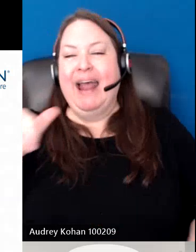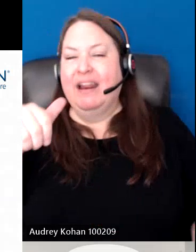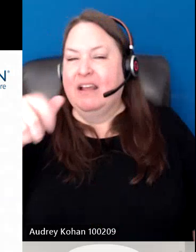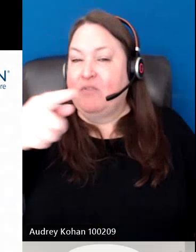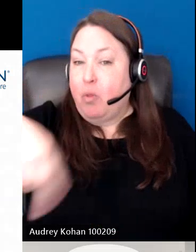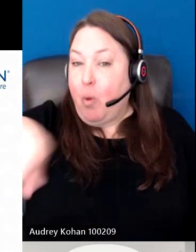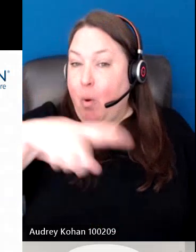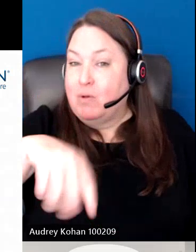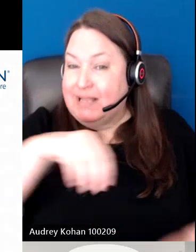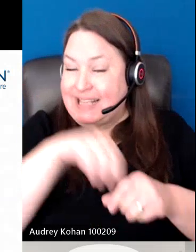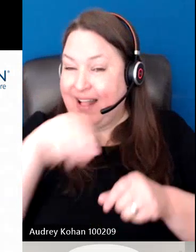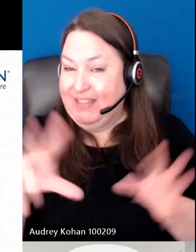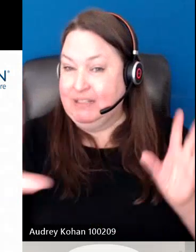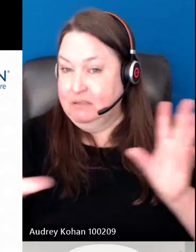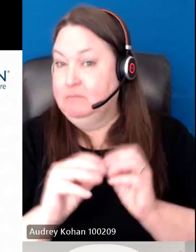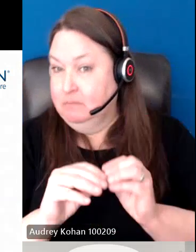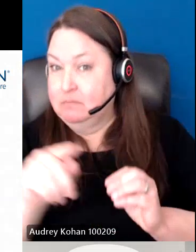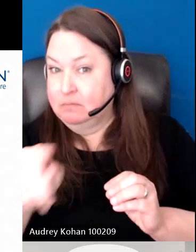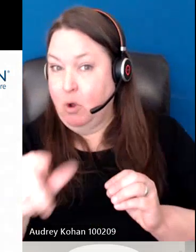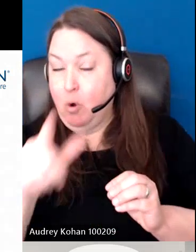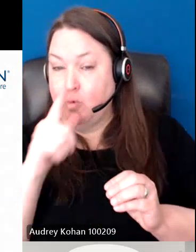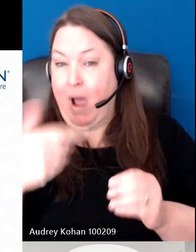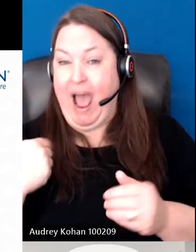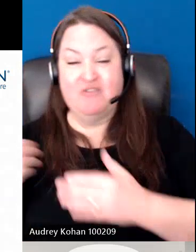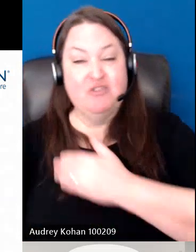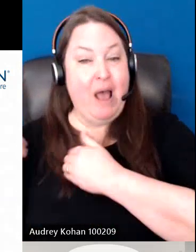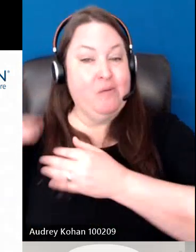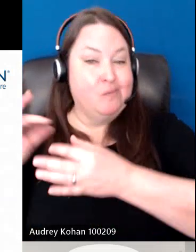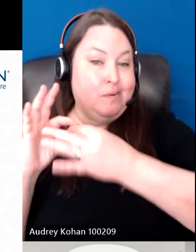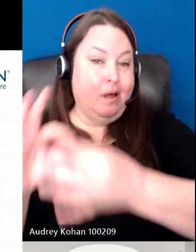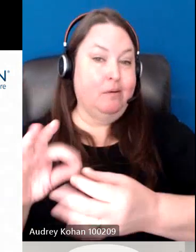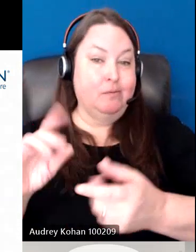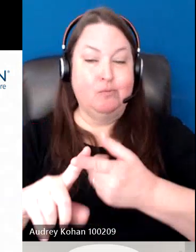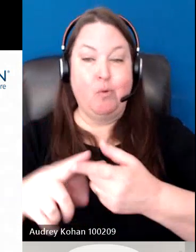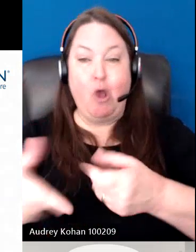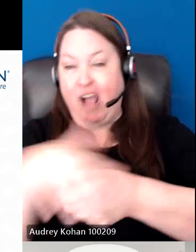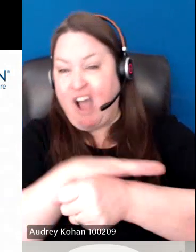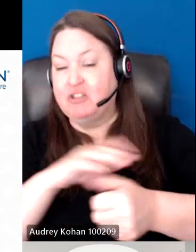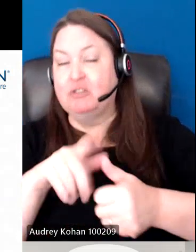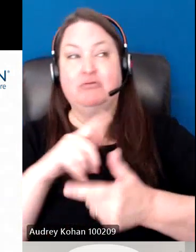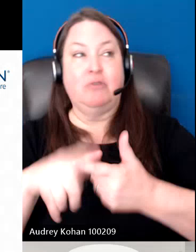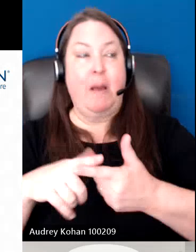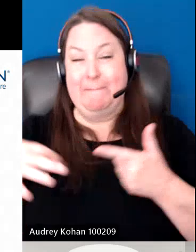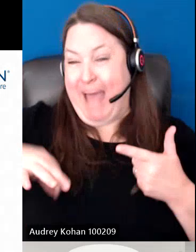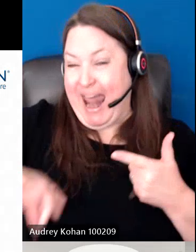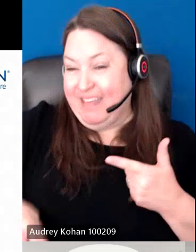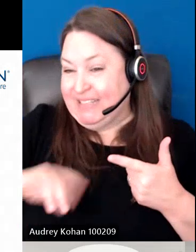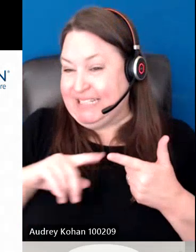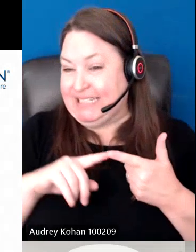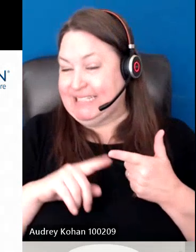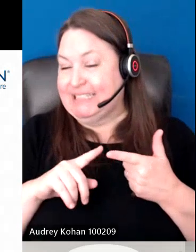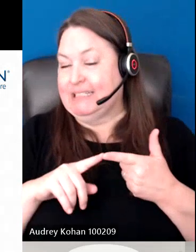this call this webinar that have responsibilities related to coverage or benefits um should bear